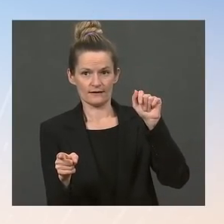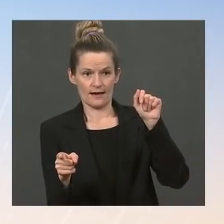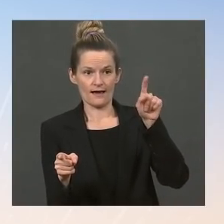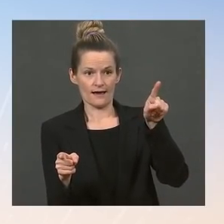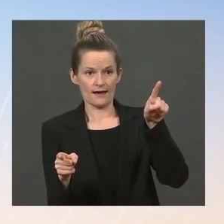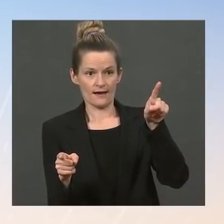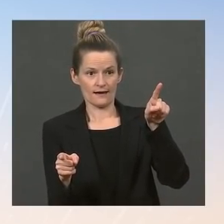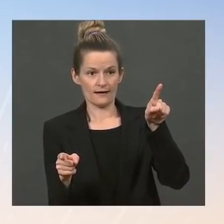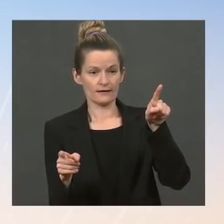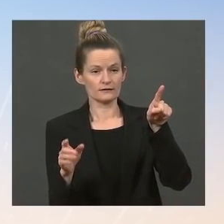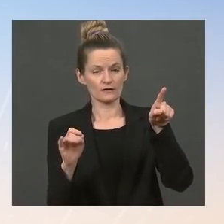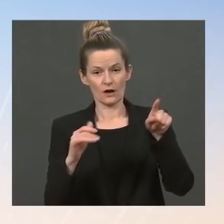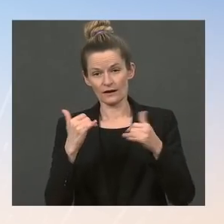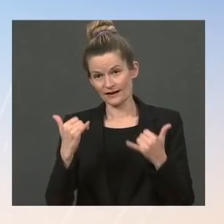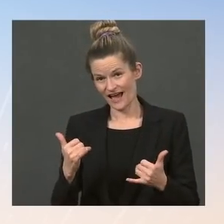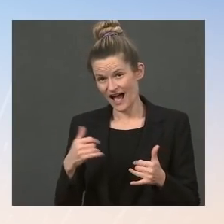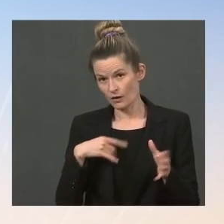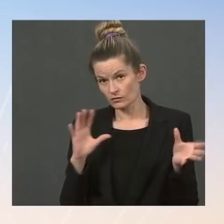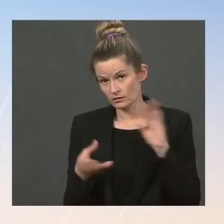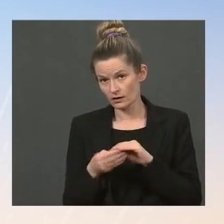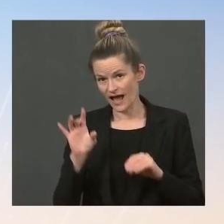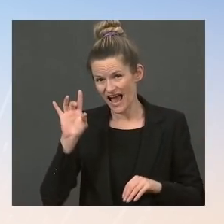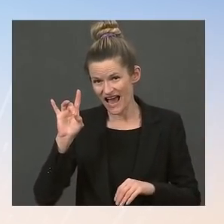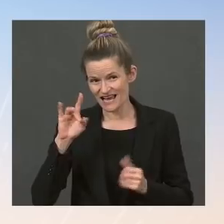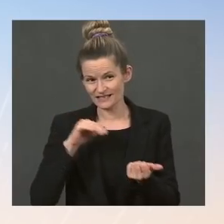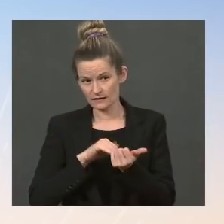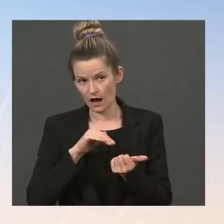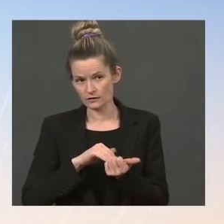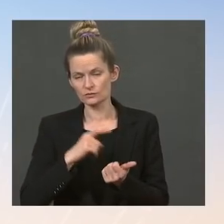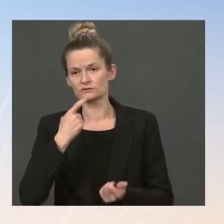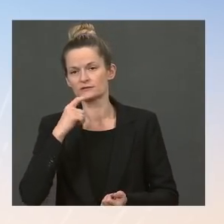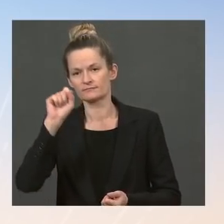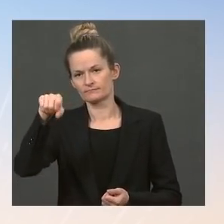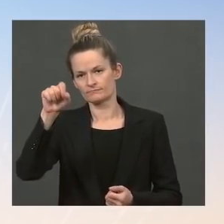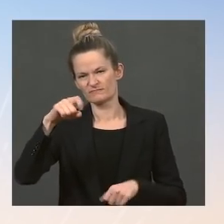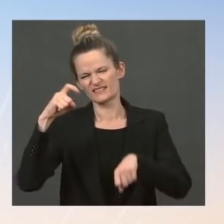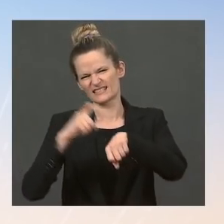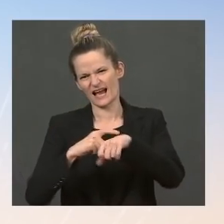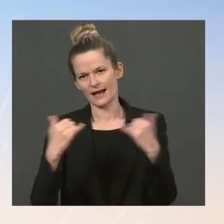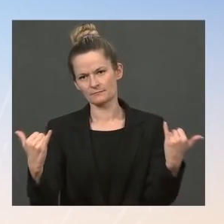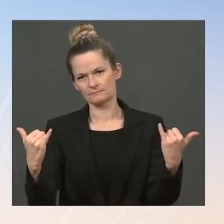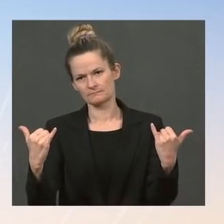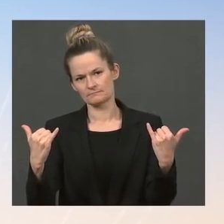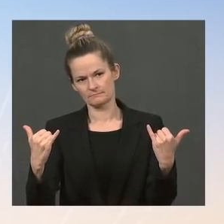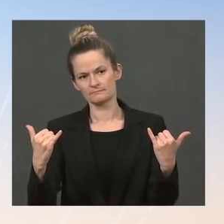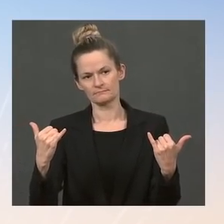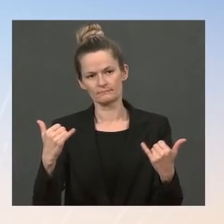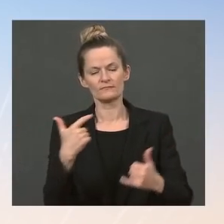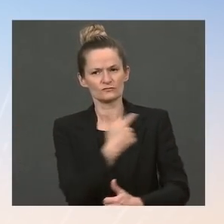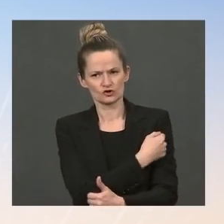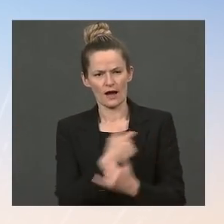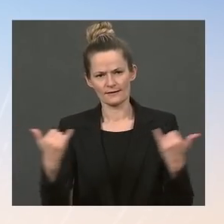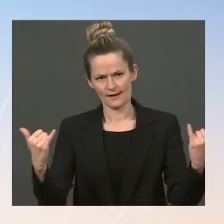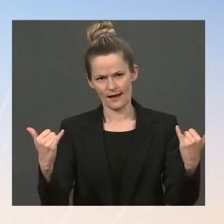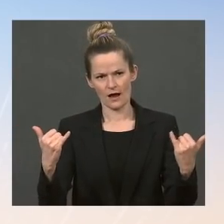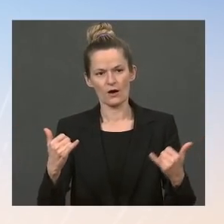would be needed. Now it's going to go through the process; that's what's happening over the next week. So we're not going to predetermine what that process is going to say. The Press: But you follow --